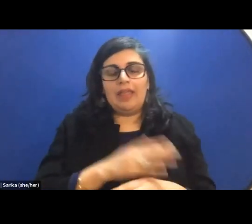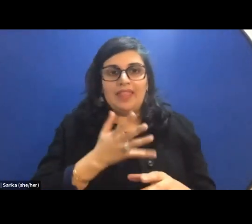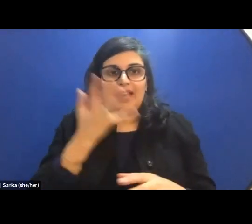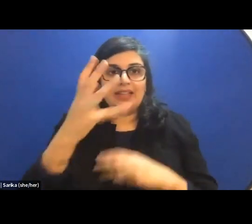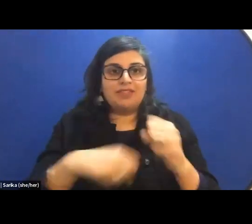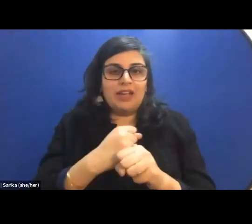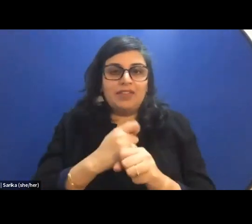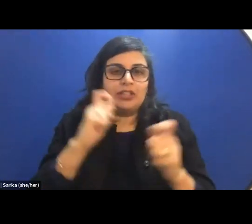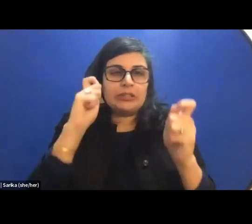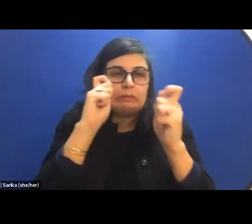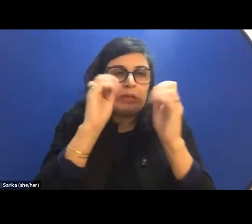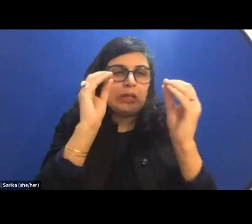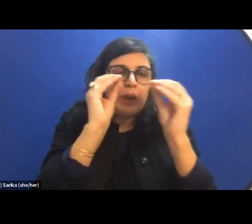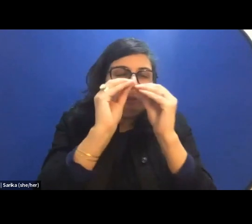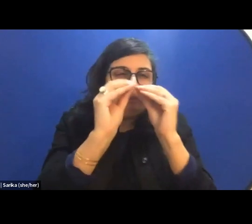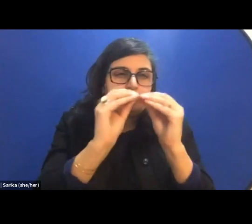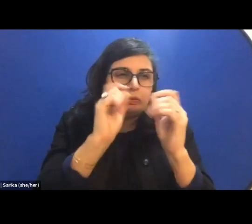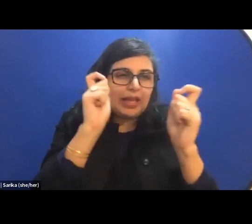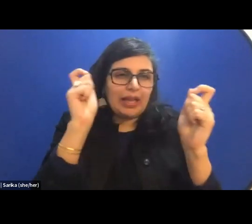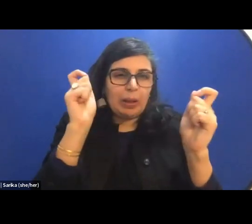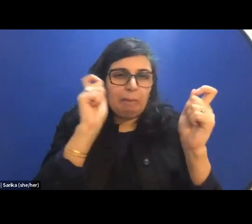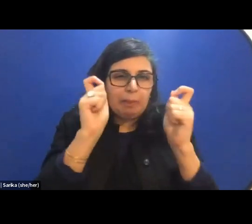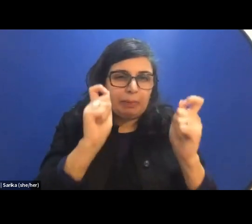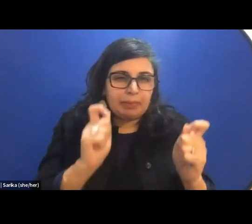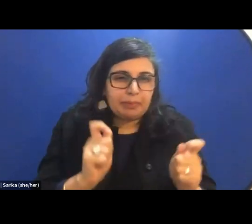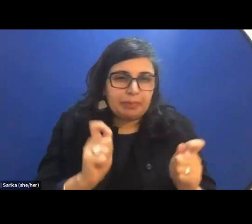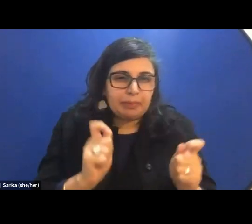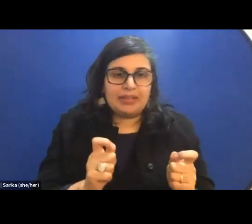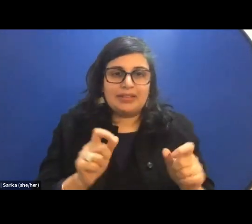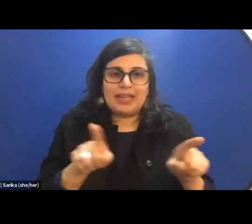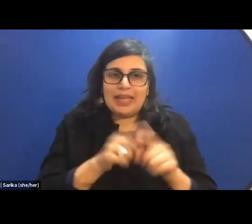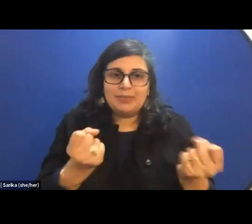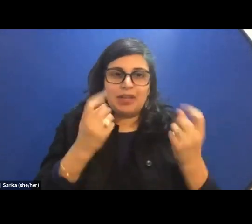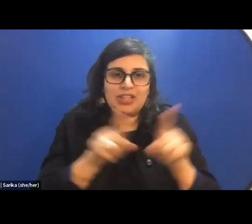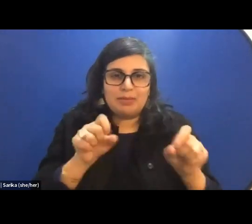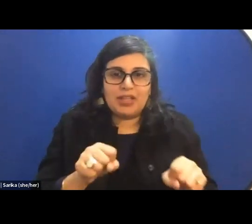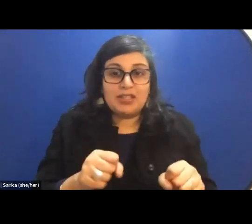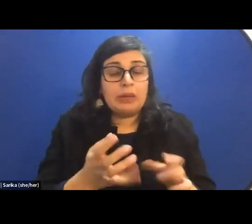players in policy. Is they will give you the least they can and spend the next five years chipping away